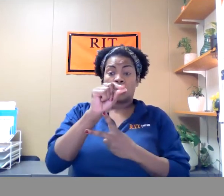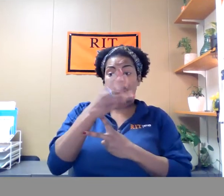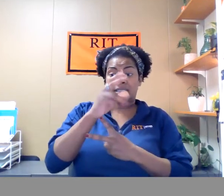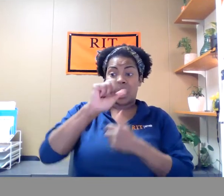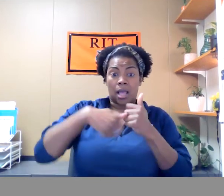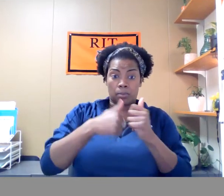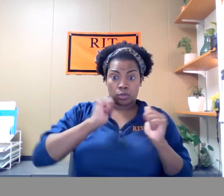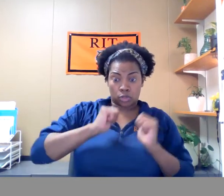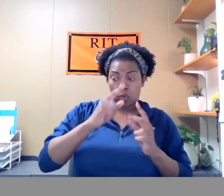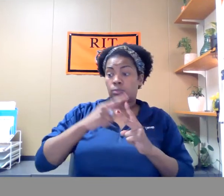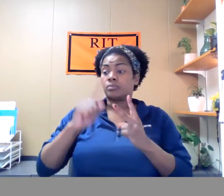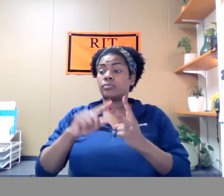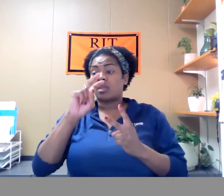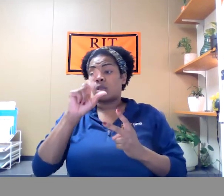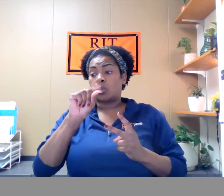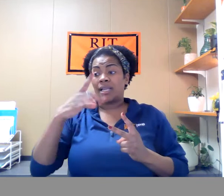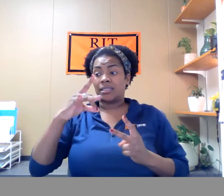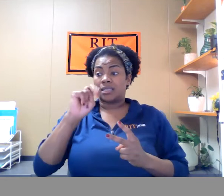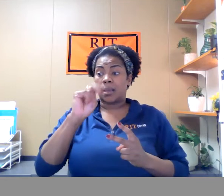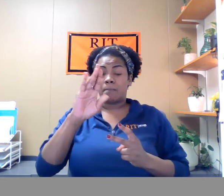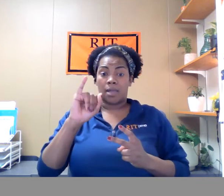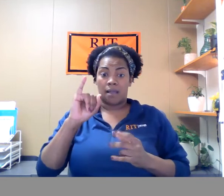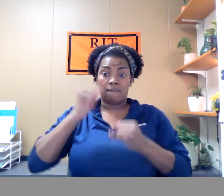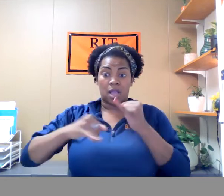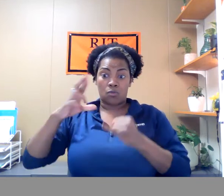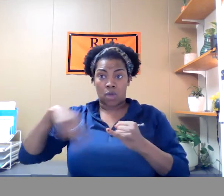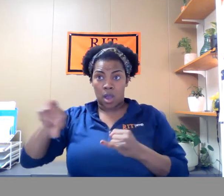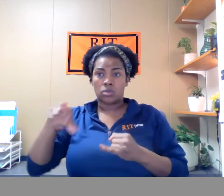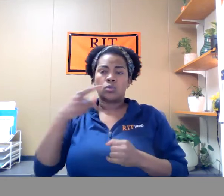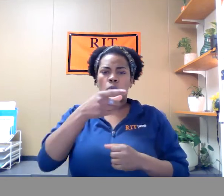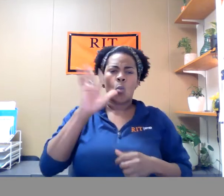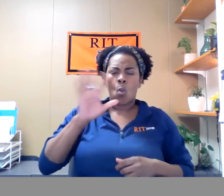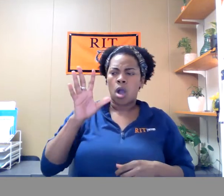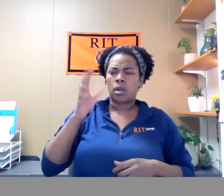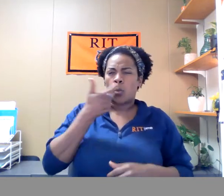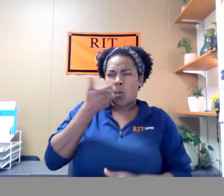so that you feel a bit more comfortable. You can see here the 2016 Alumni Show